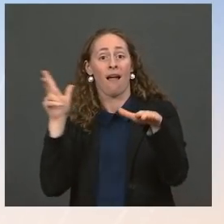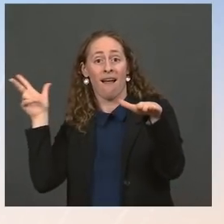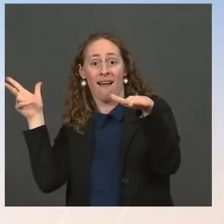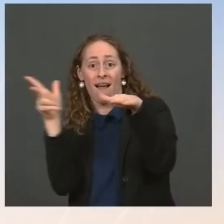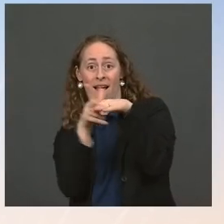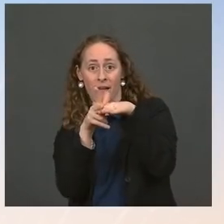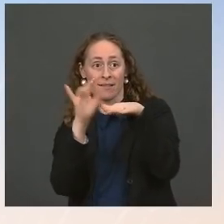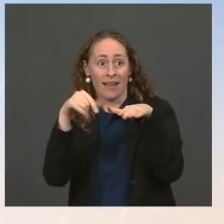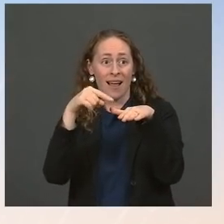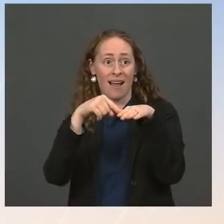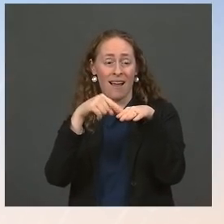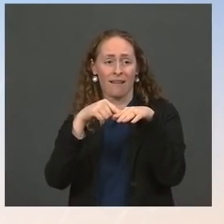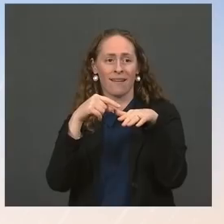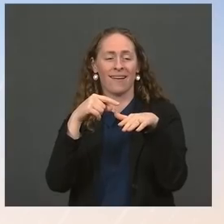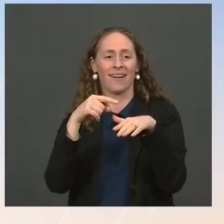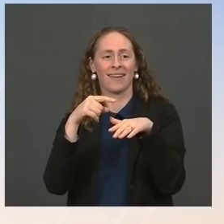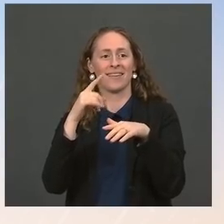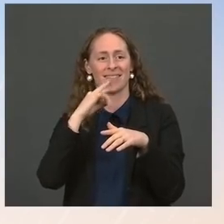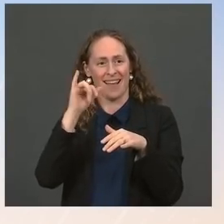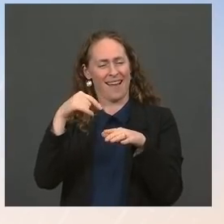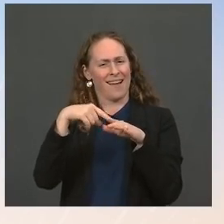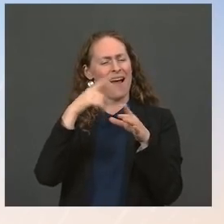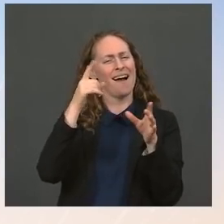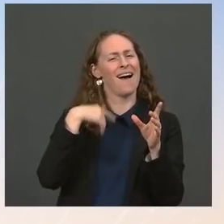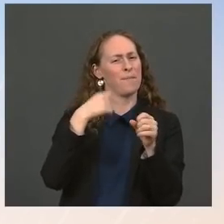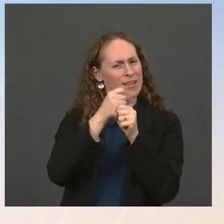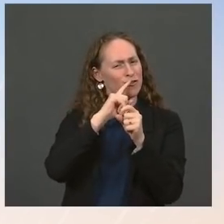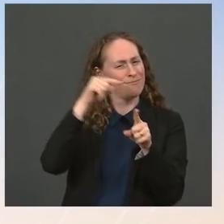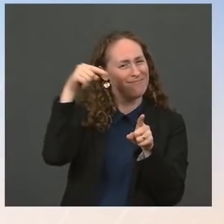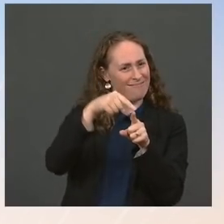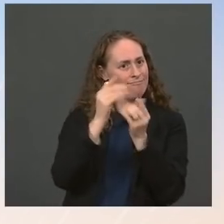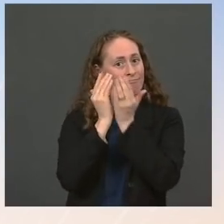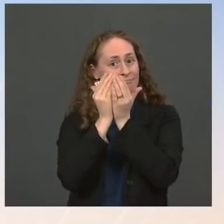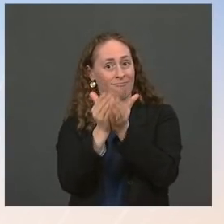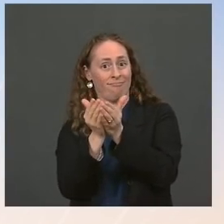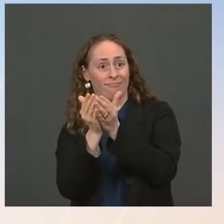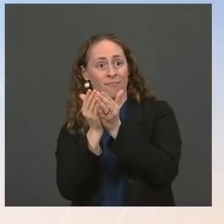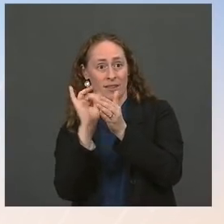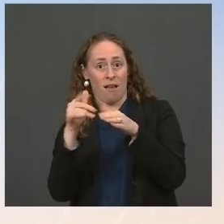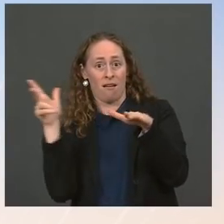at ports and increasing the number of hours will have a positive impact. There's no question about that.